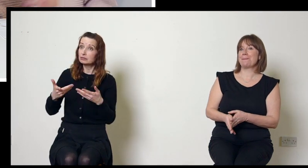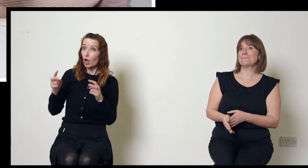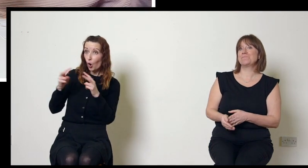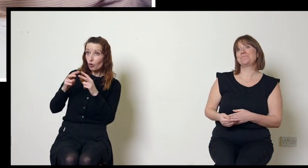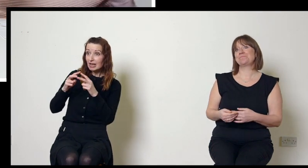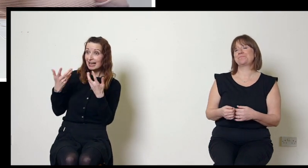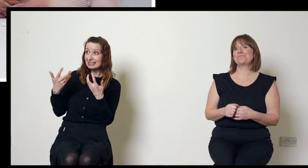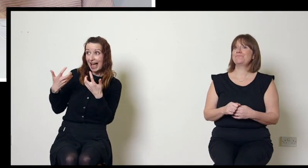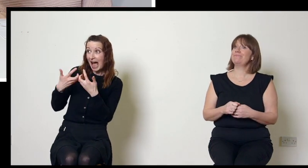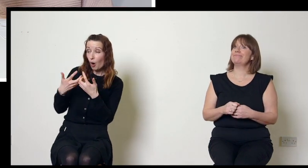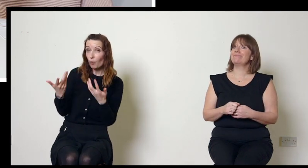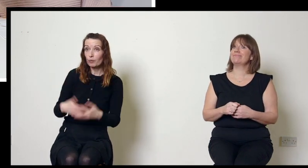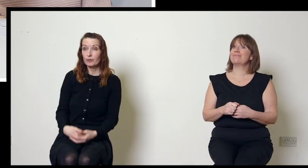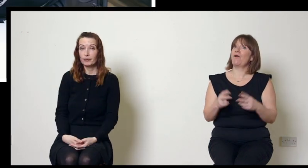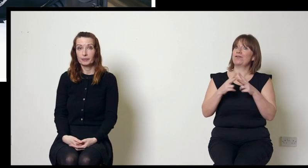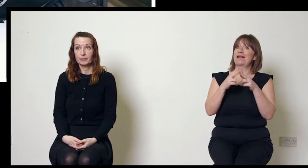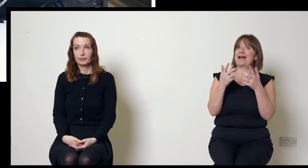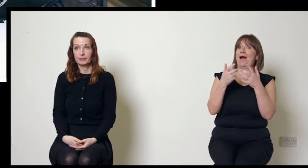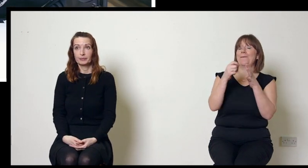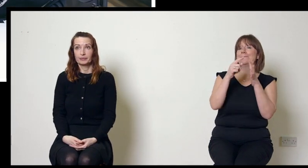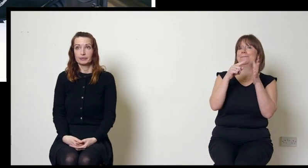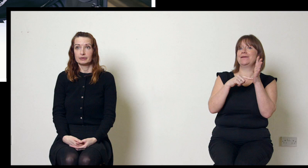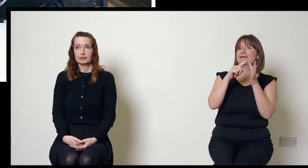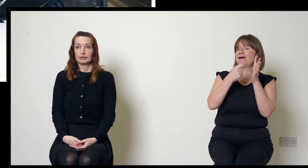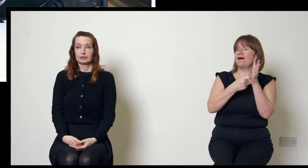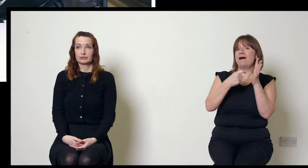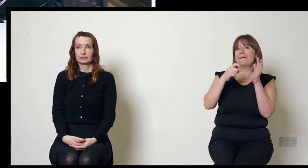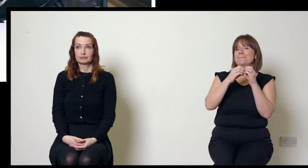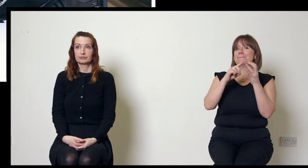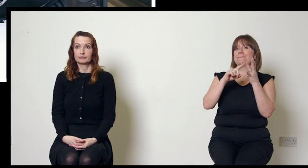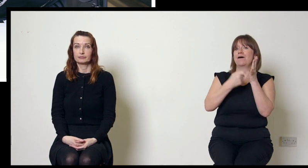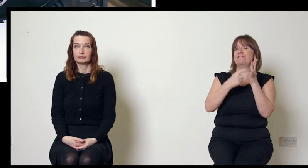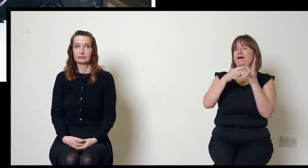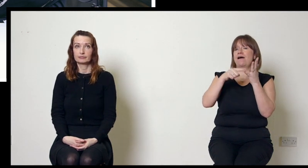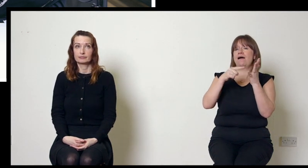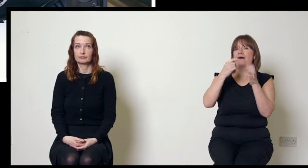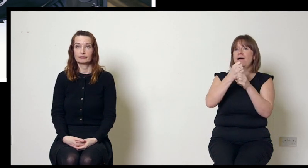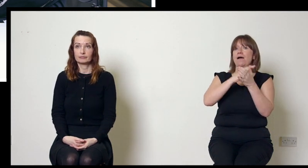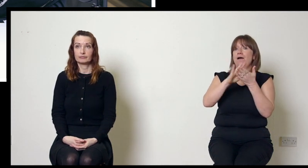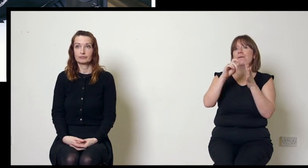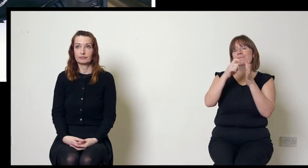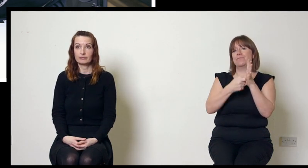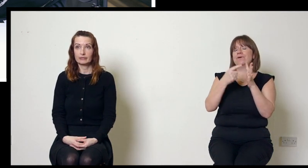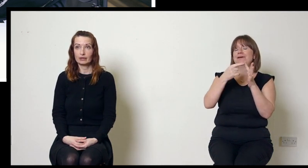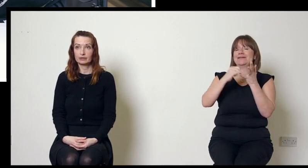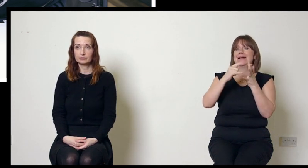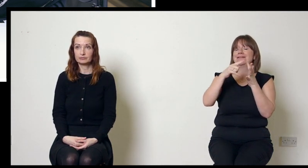Can how would they contact us? peterboroughpresents@neneparktrust.org.uk Because Nene Part Trust are our lovely parents.